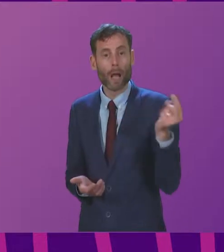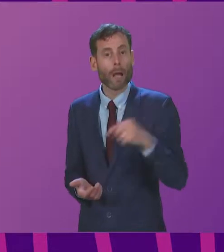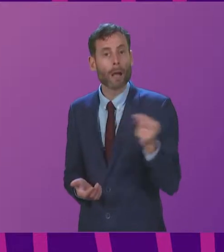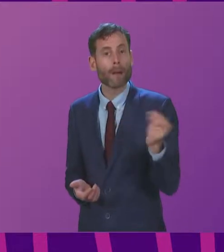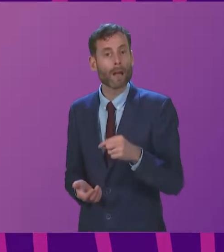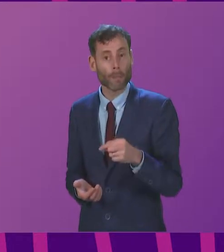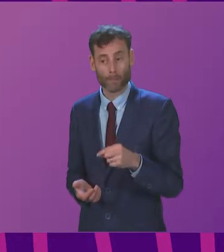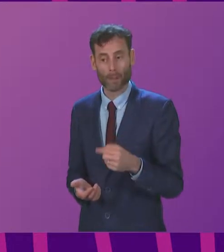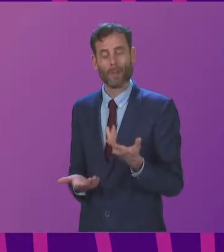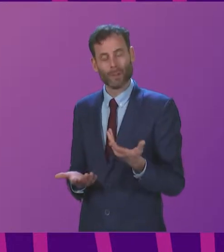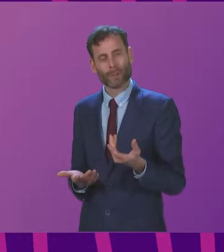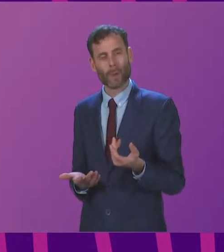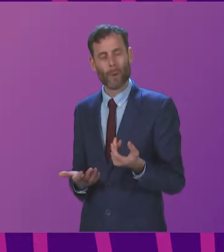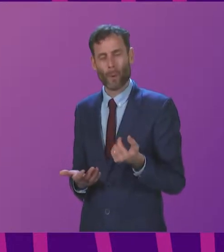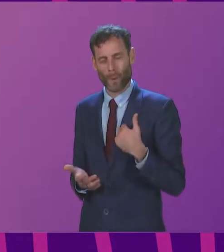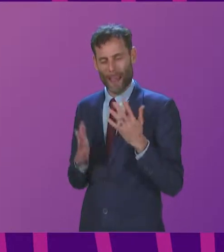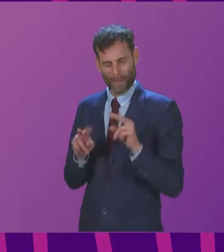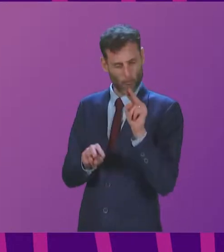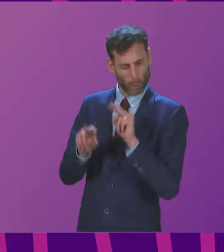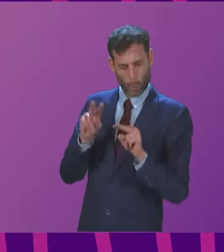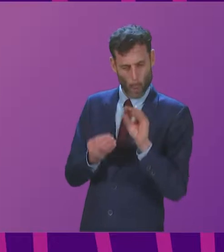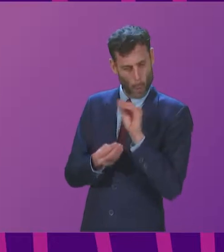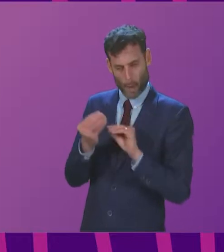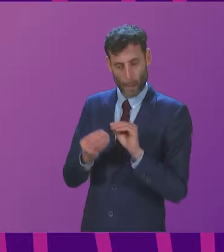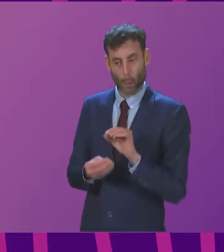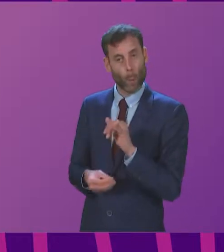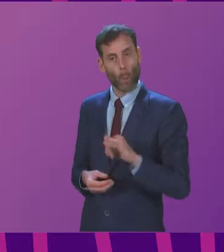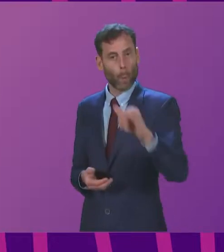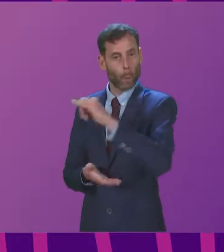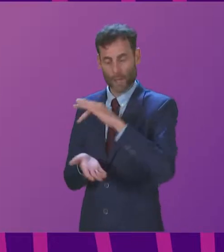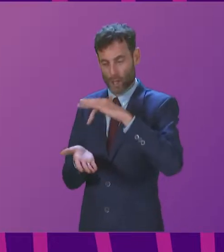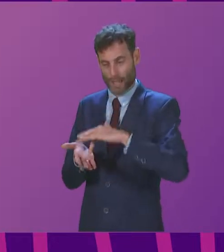programme and will continue to take such judgments, based on best considerations.